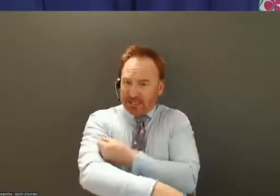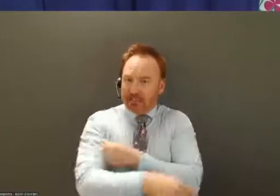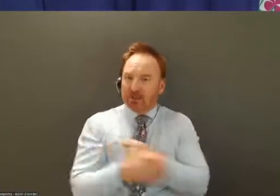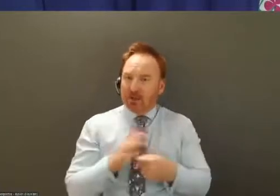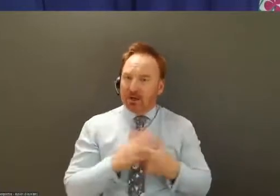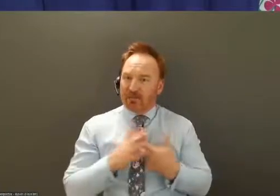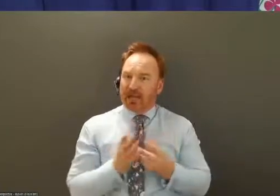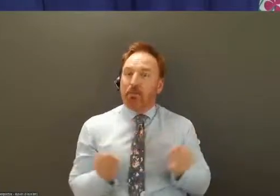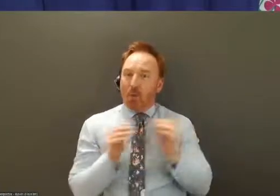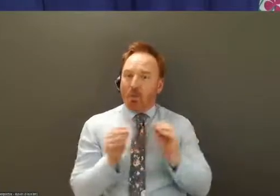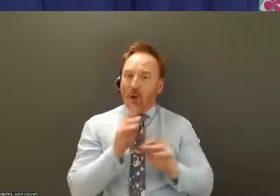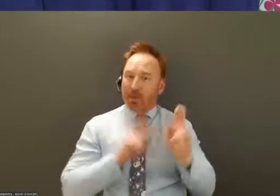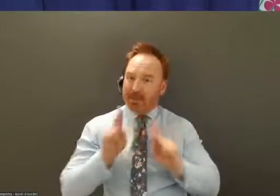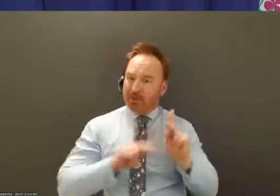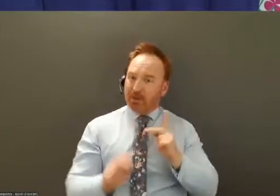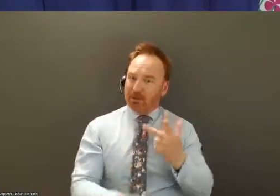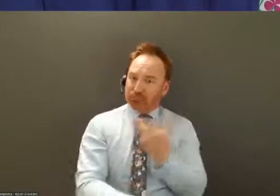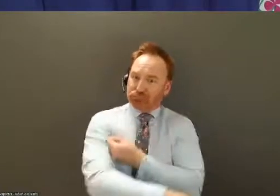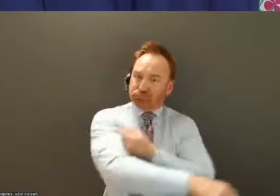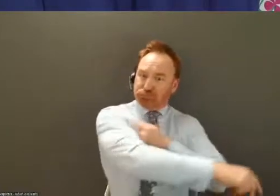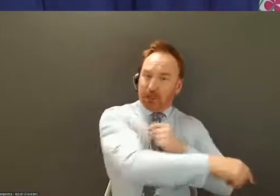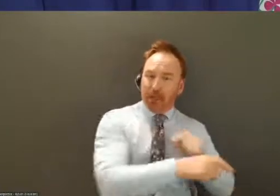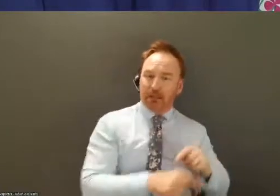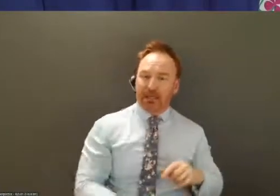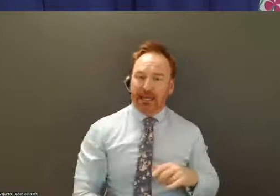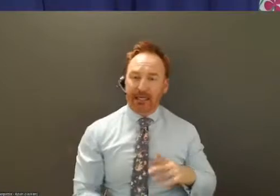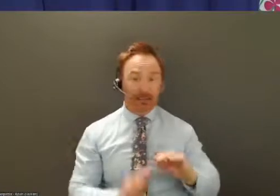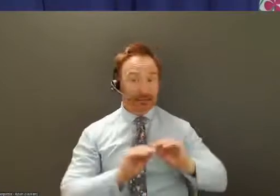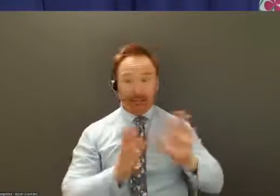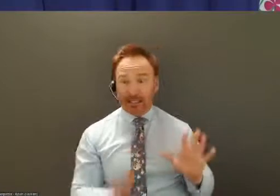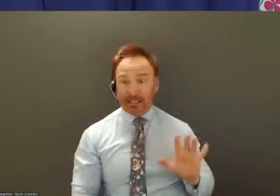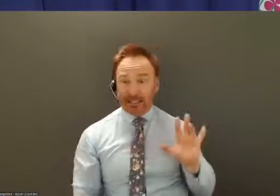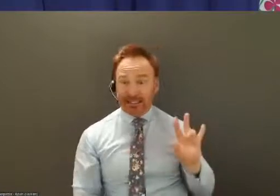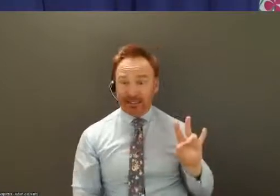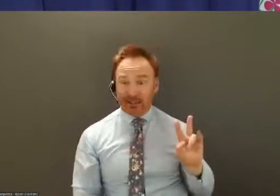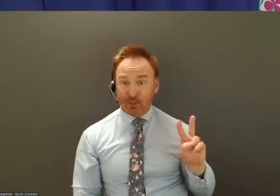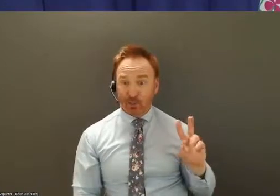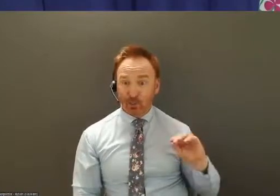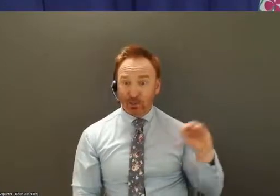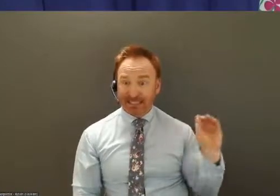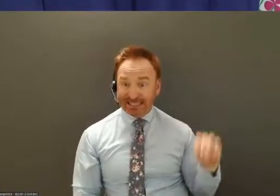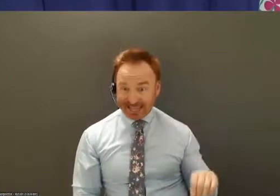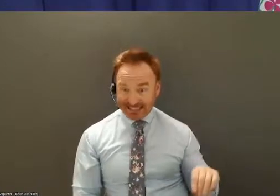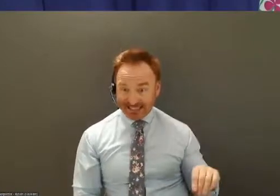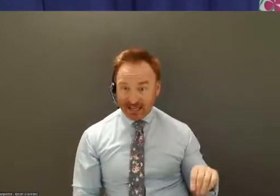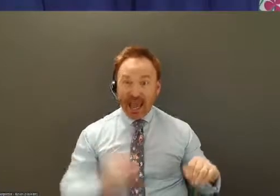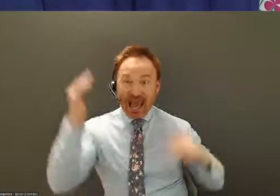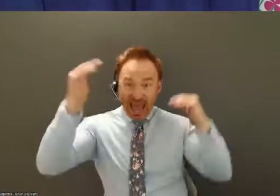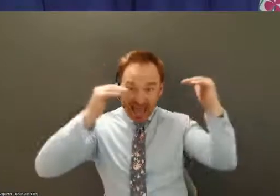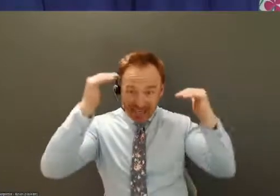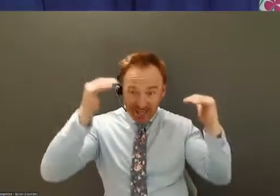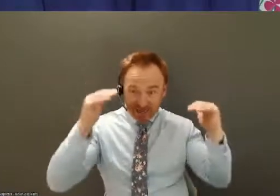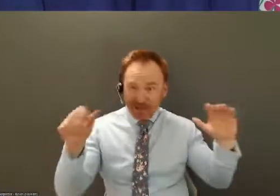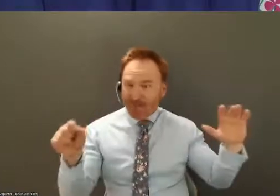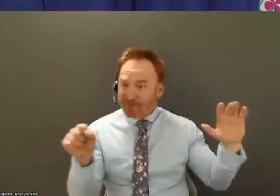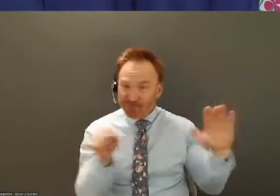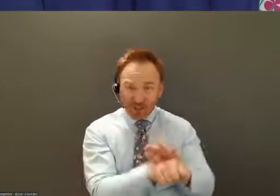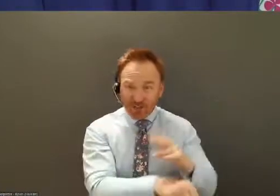now the same eyes are on us. Highly vaccinated territory is undergoing the most significant